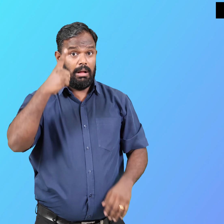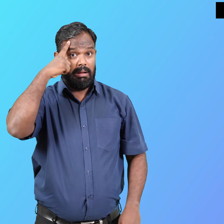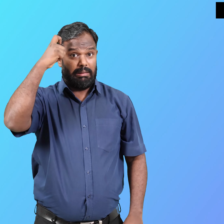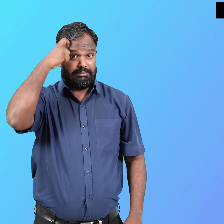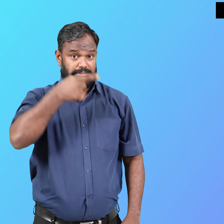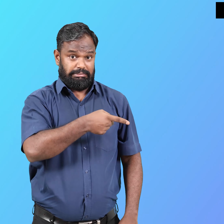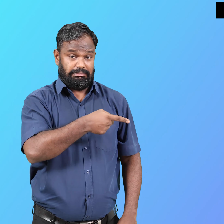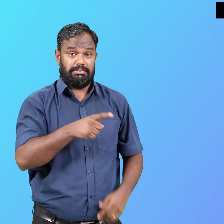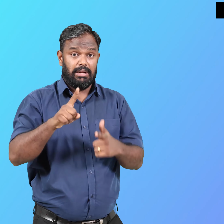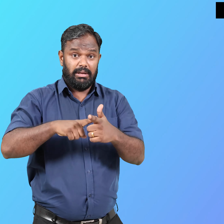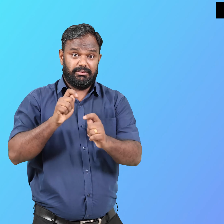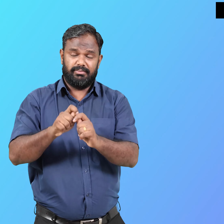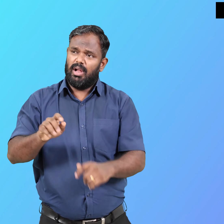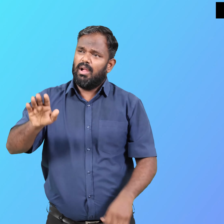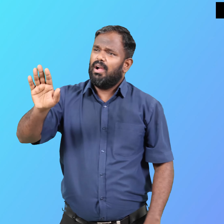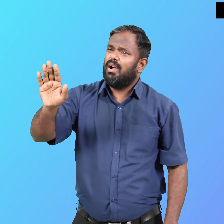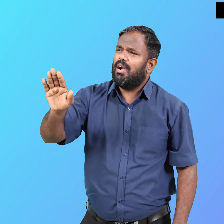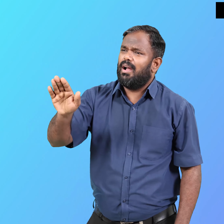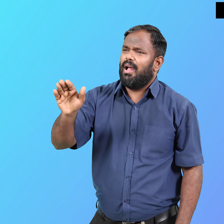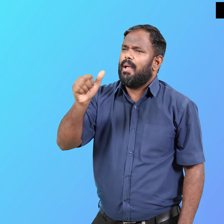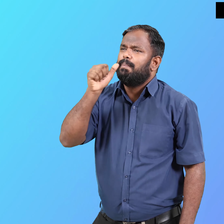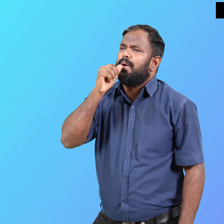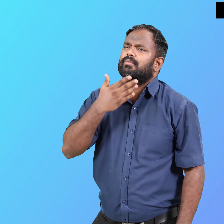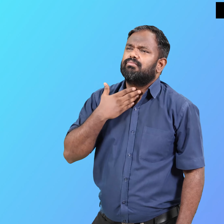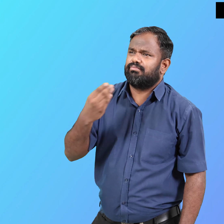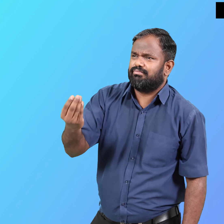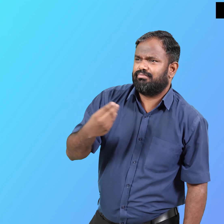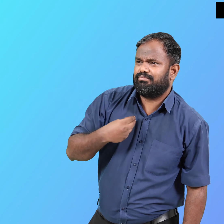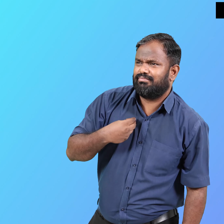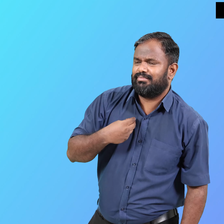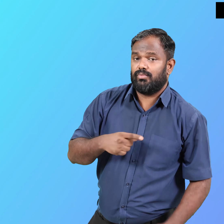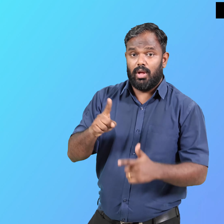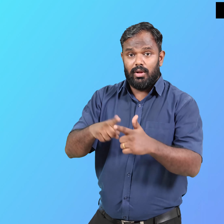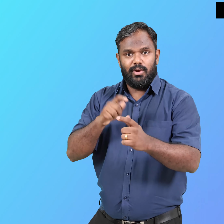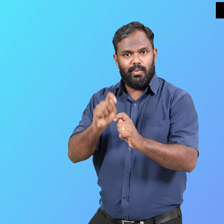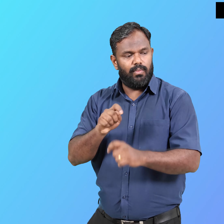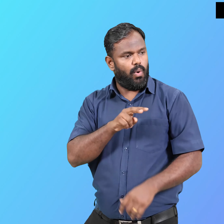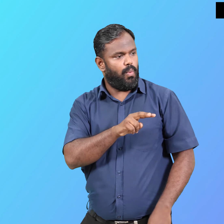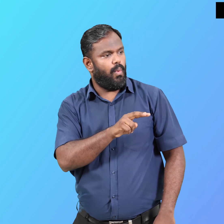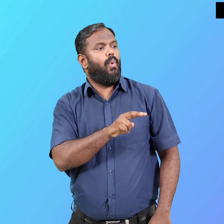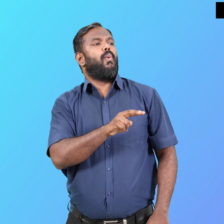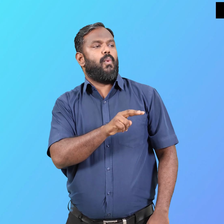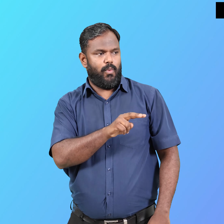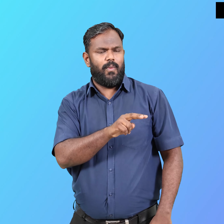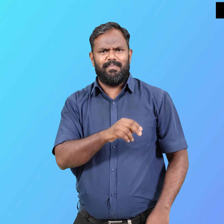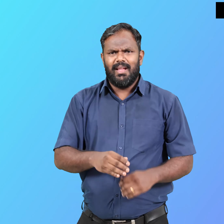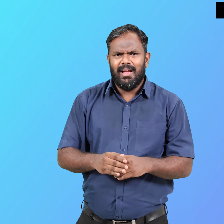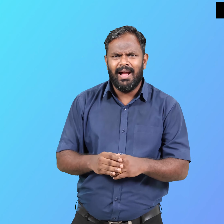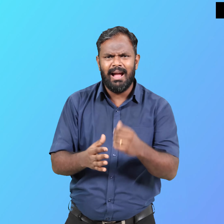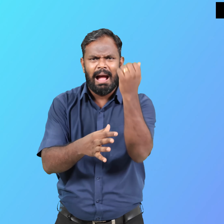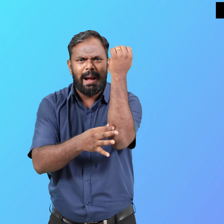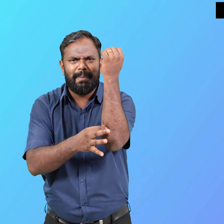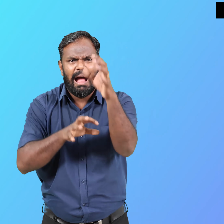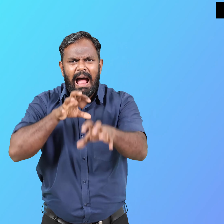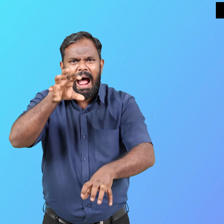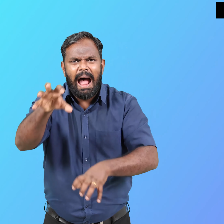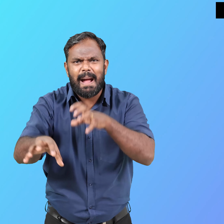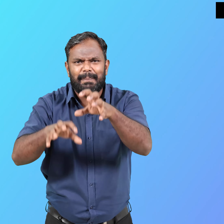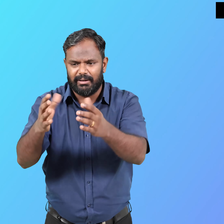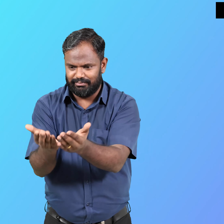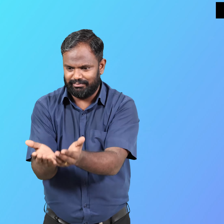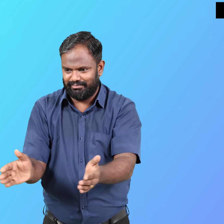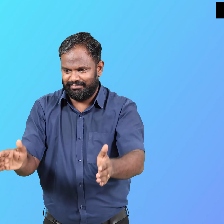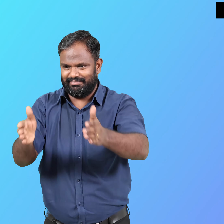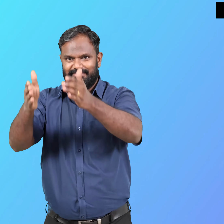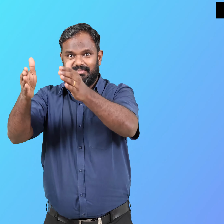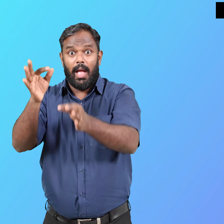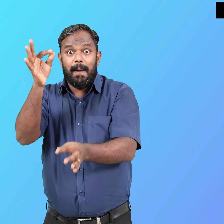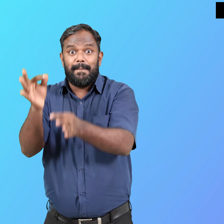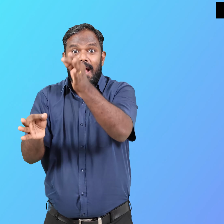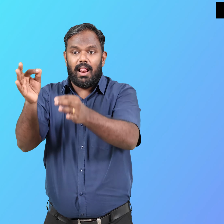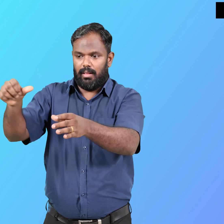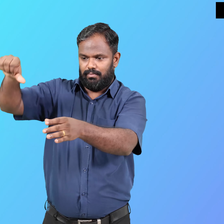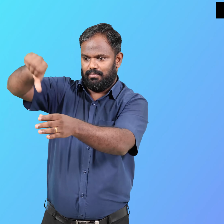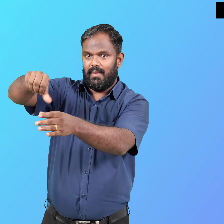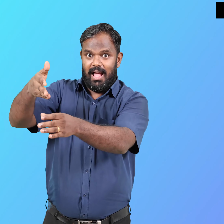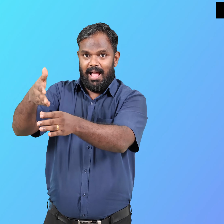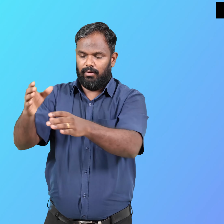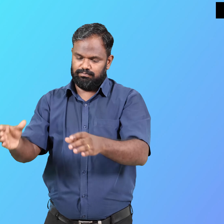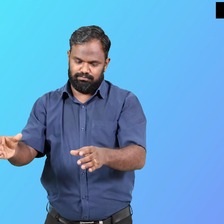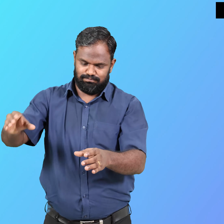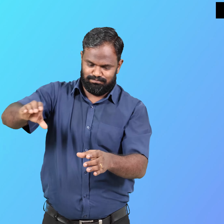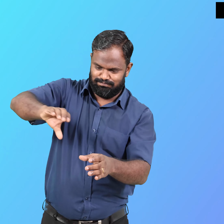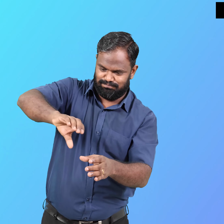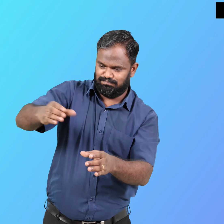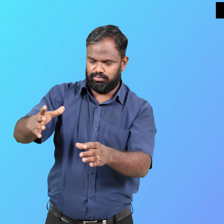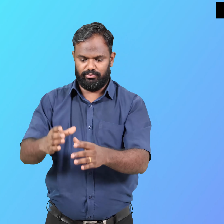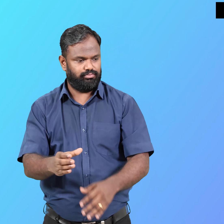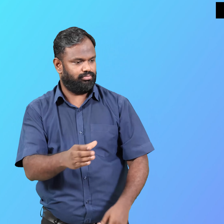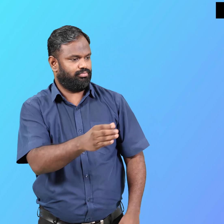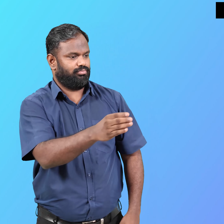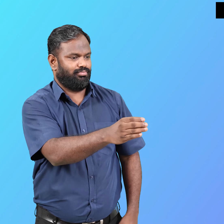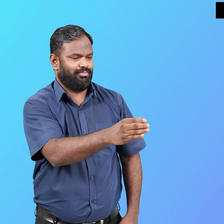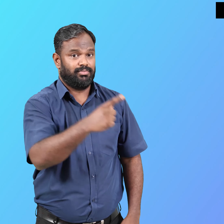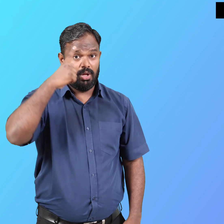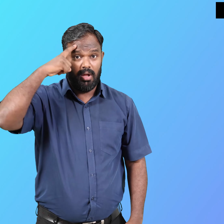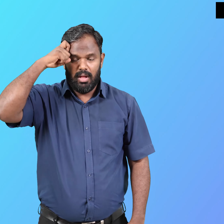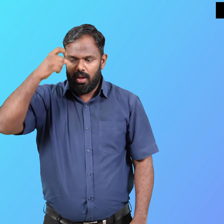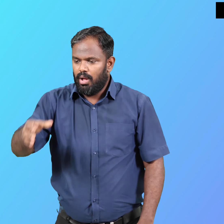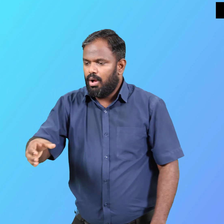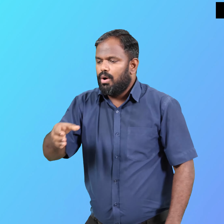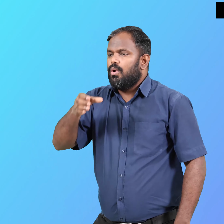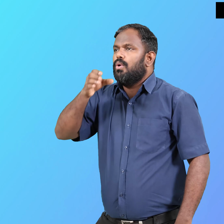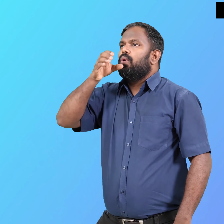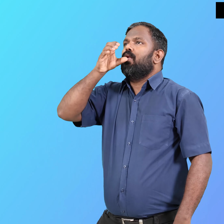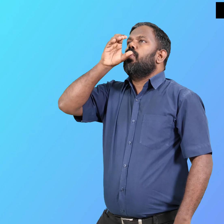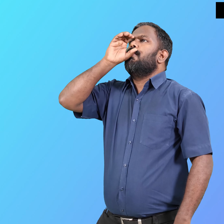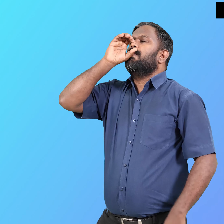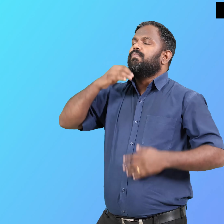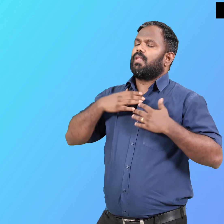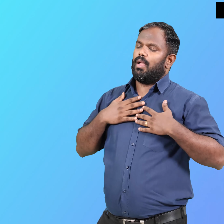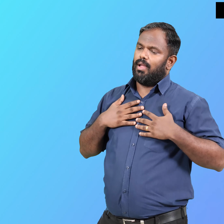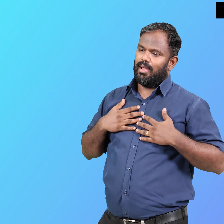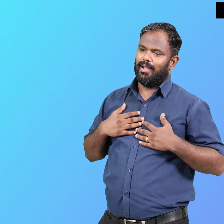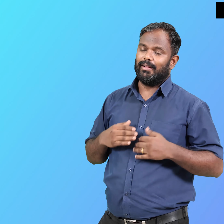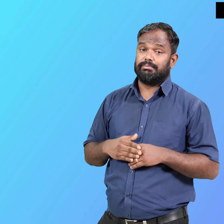But first, Sisera asked Jael for a drink of water. Jael had some milk, so she poured some for him to drink and then covered him up.